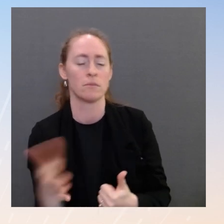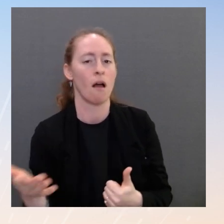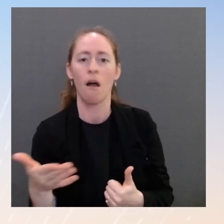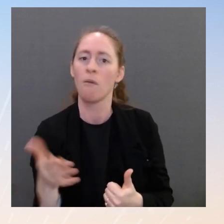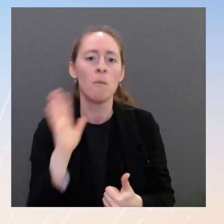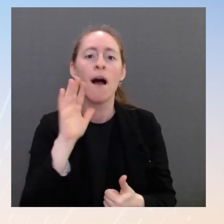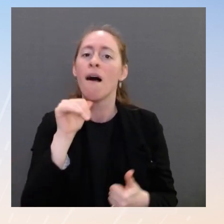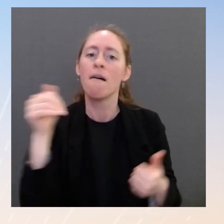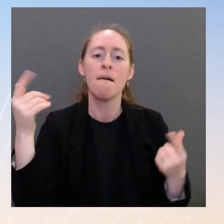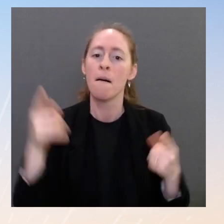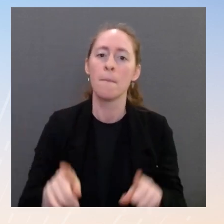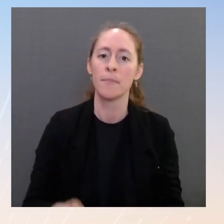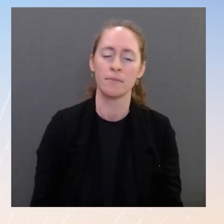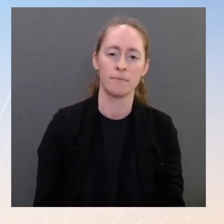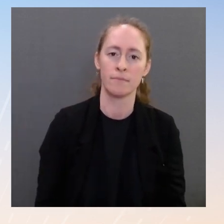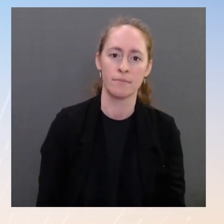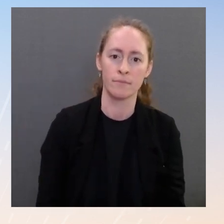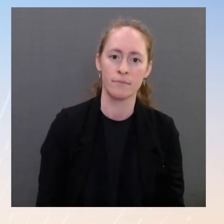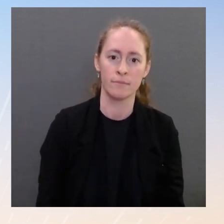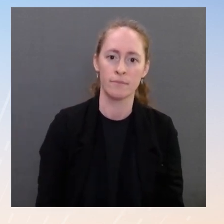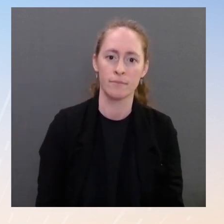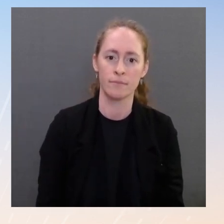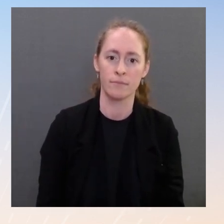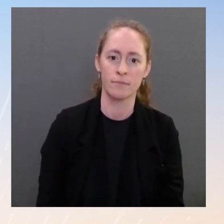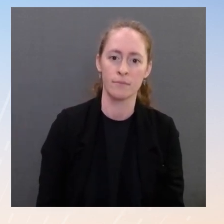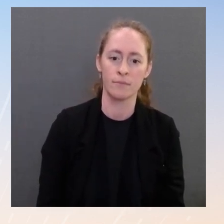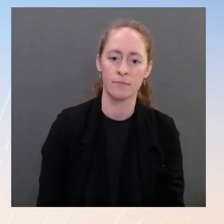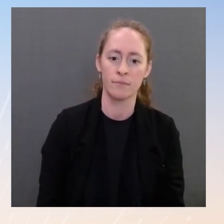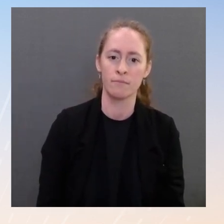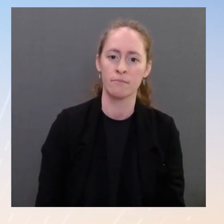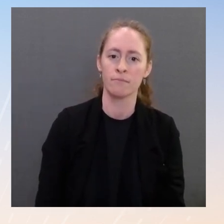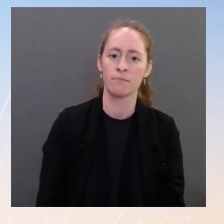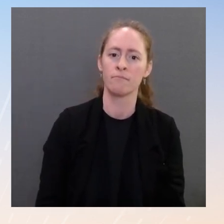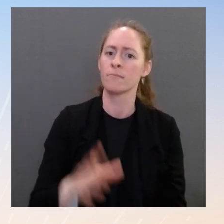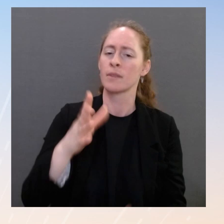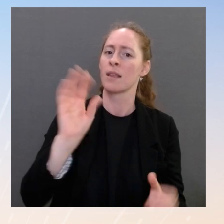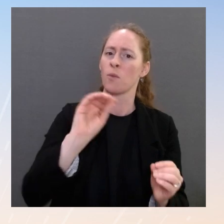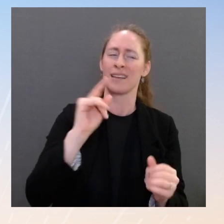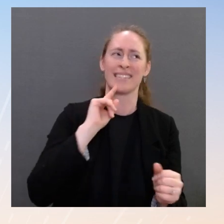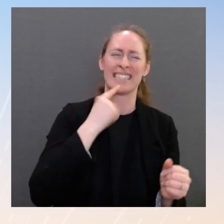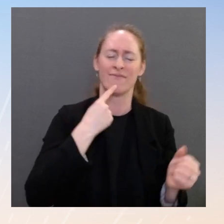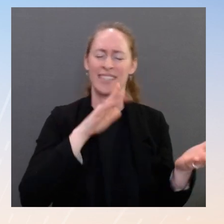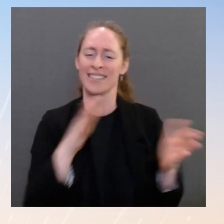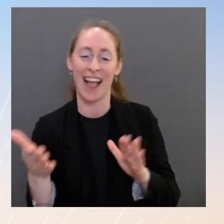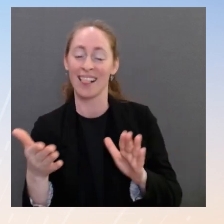how I said that -- -- from death or severe illness, and it -- by multitudes of numbers.